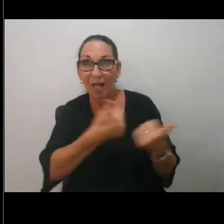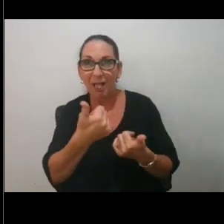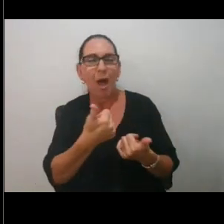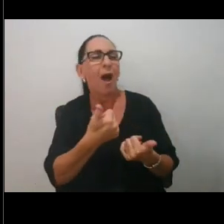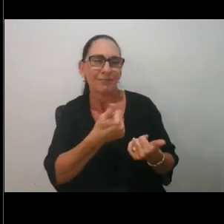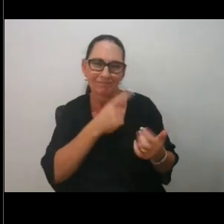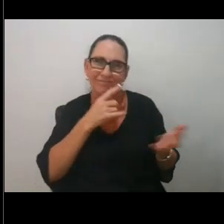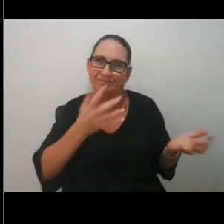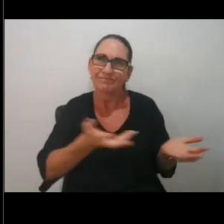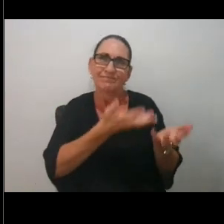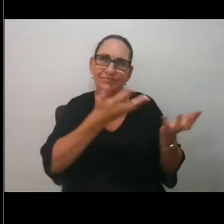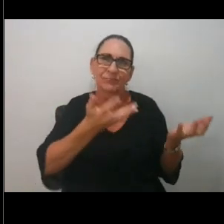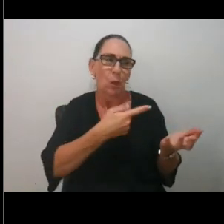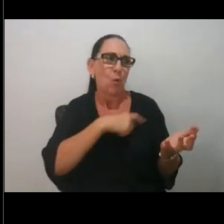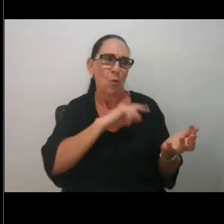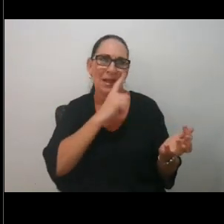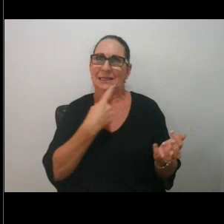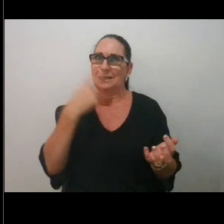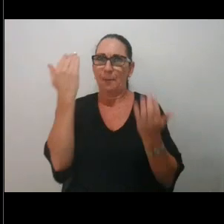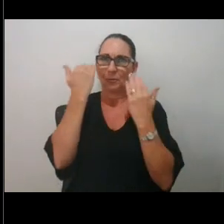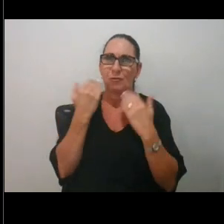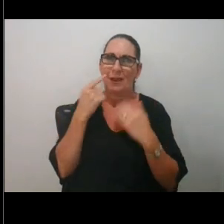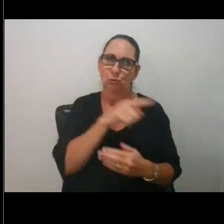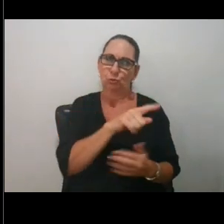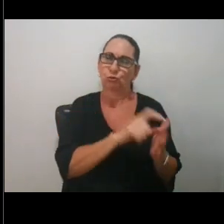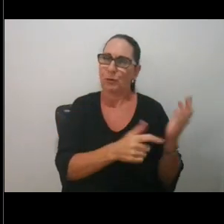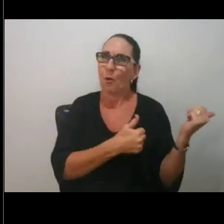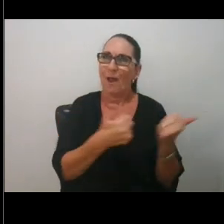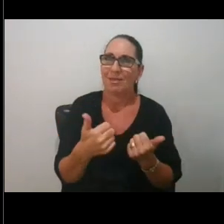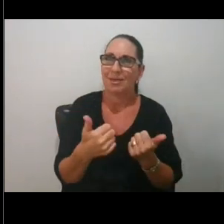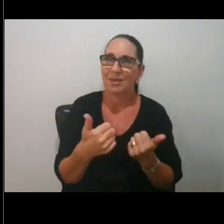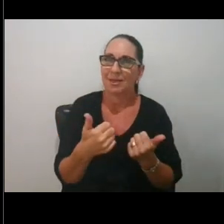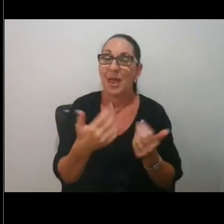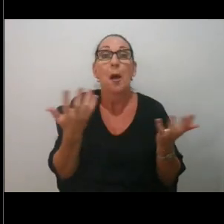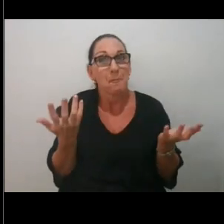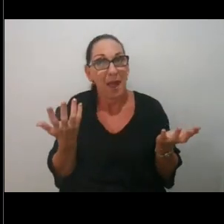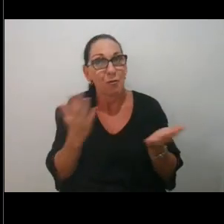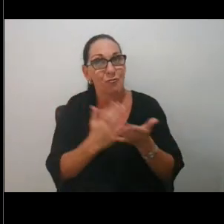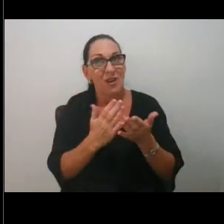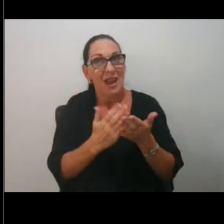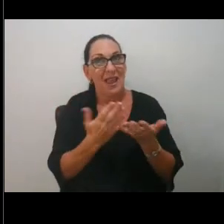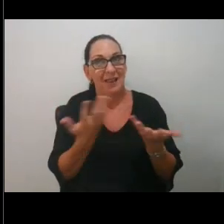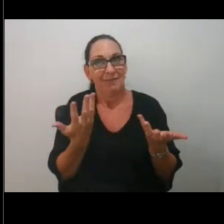in court but then uh come the end of the day uh that's that's our that's our rollover with